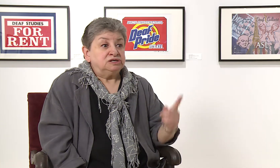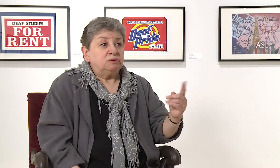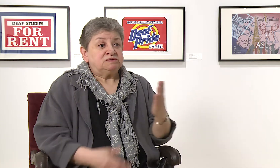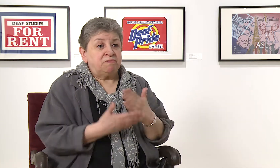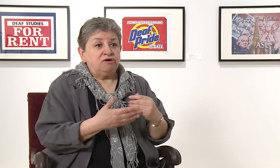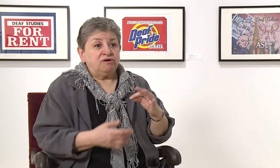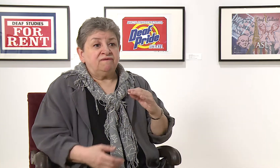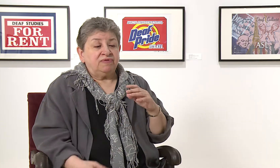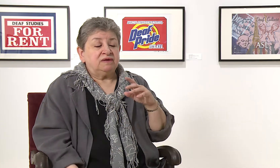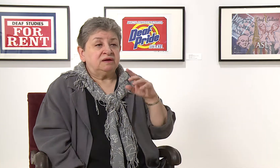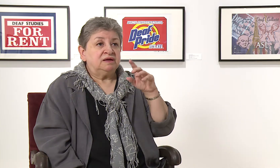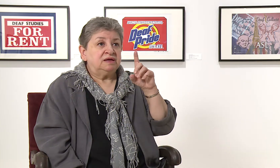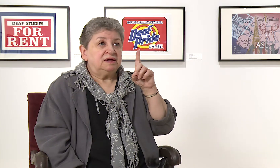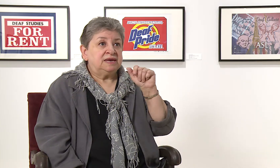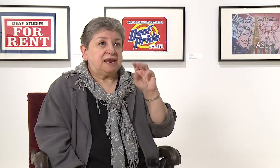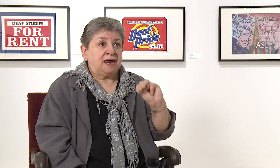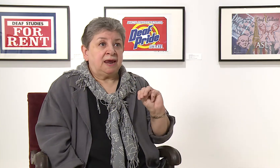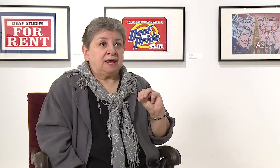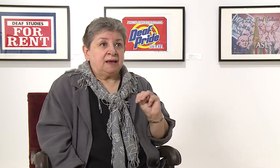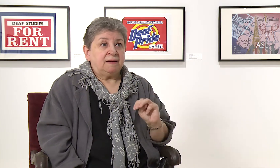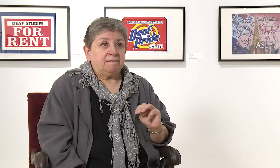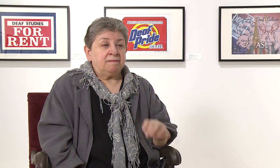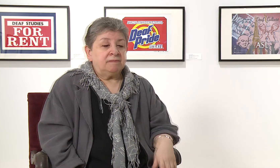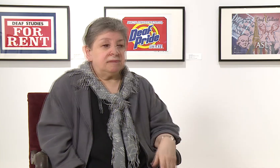and she was also a part of the Deaf Art movement.